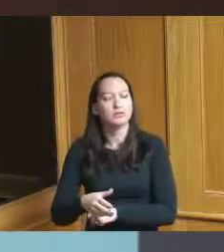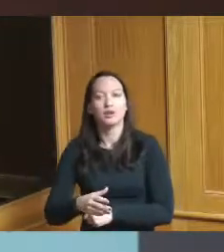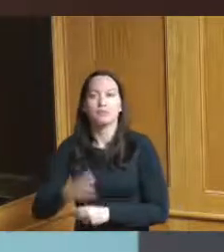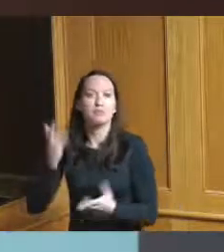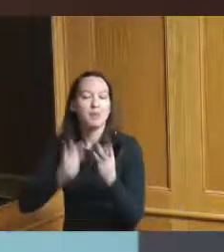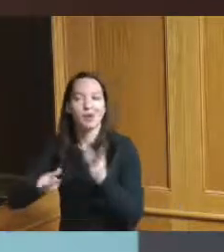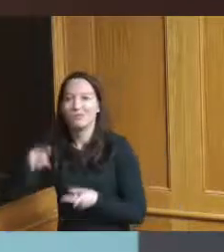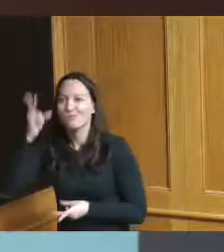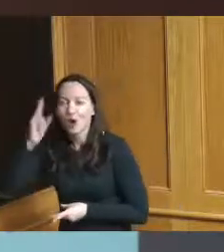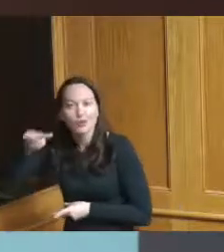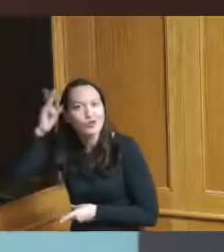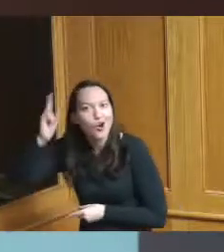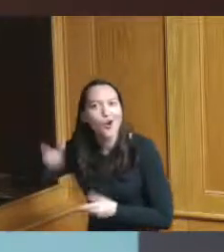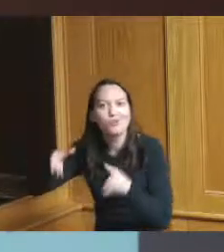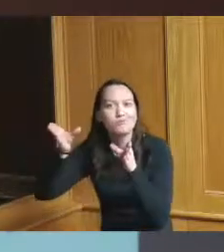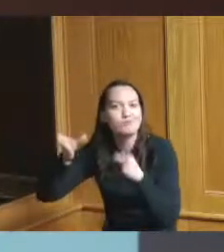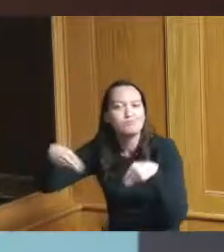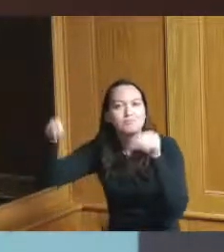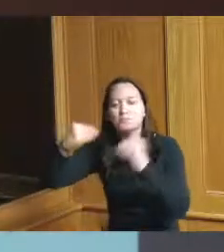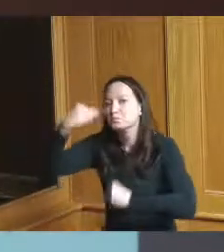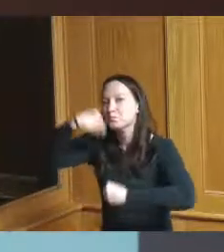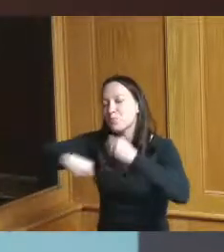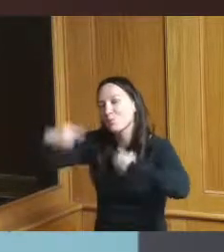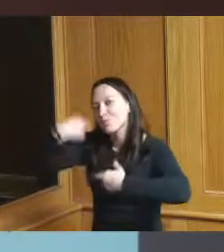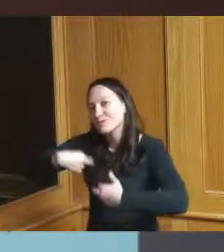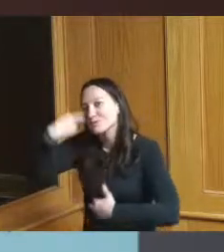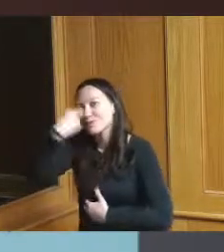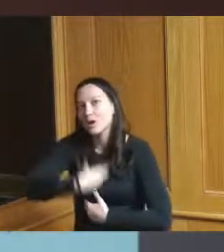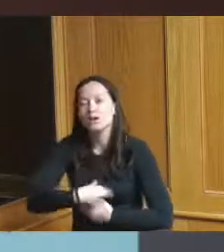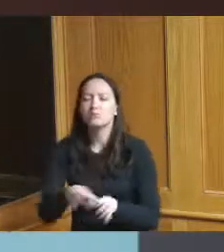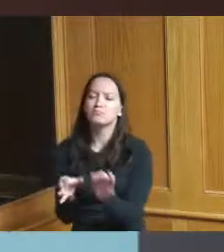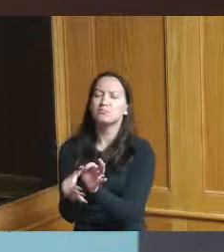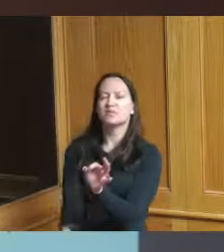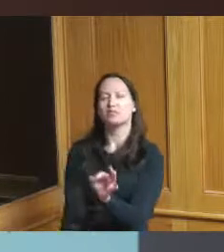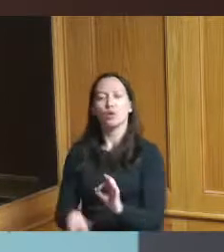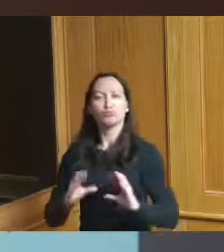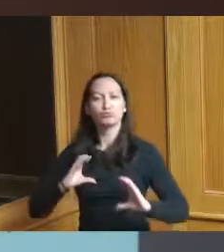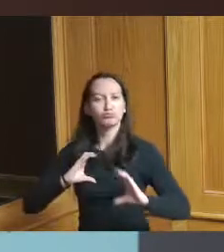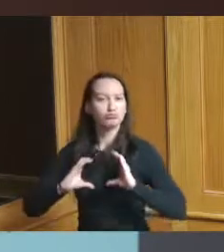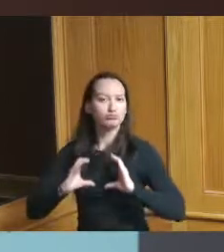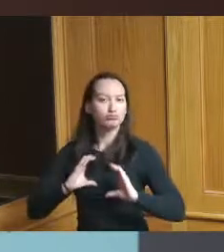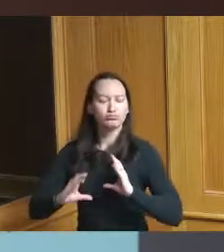it an eating establishment but making it a simple conversation that you're having and you're making